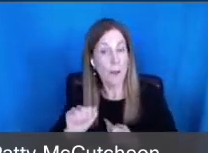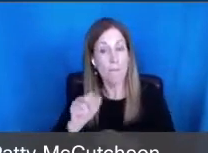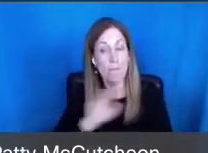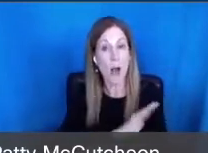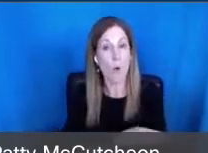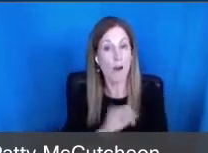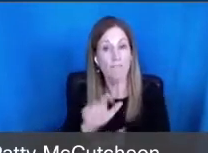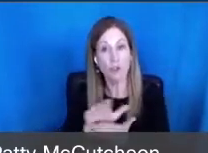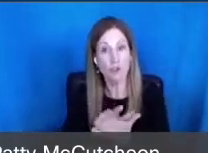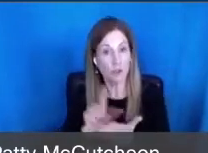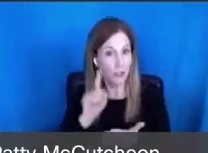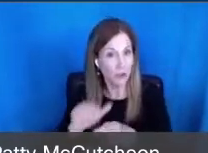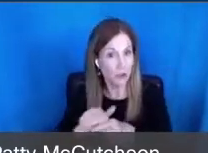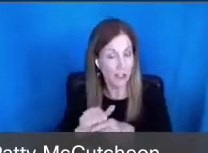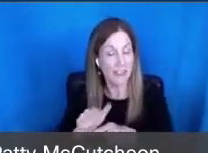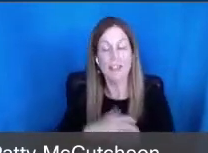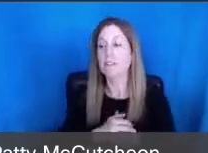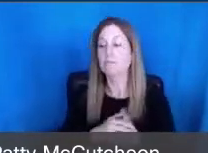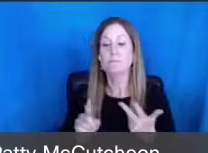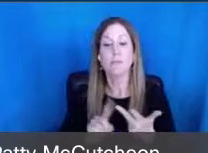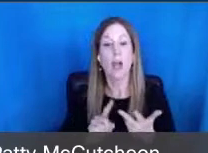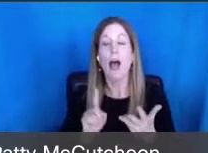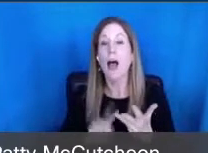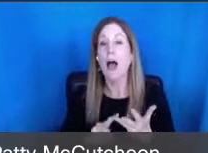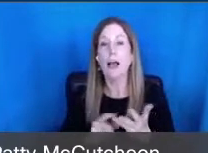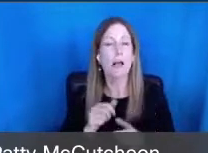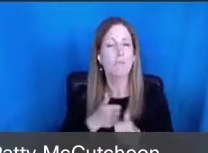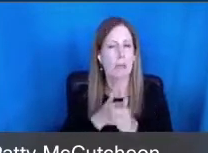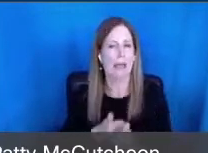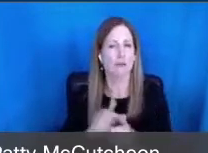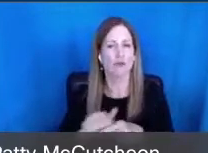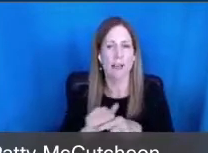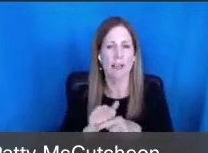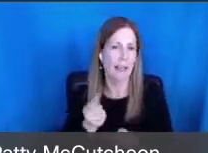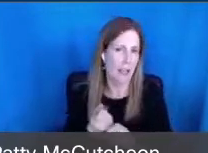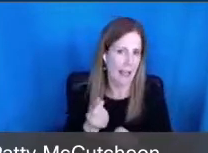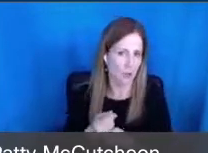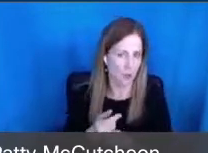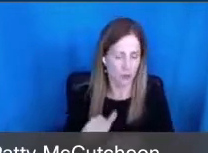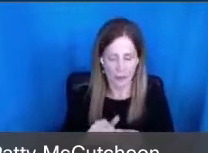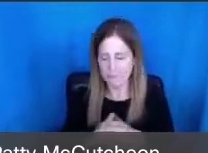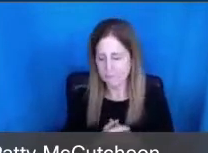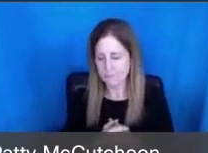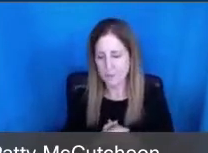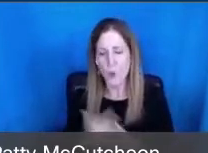We also develop compliance training, like our annual required training, for example. Our trainings can be found on the Department of Revenue